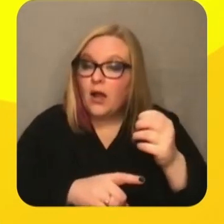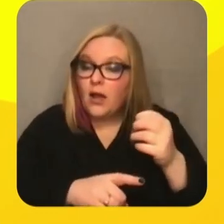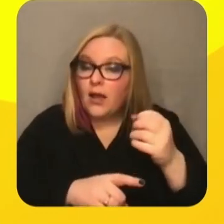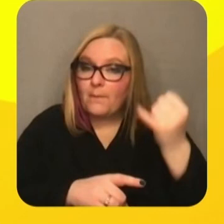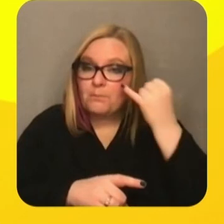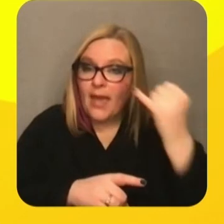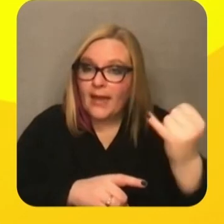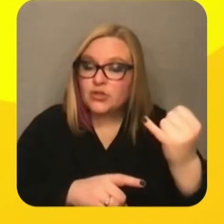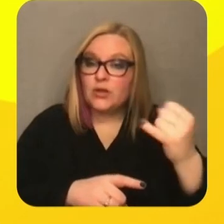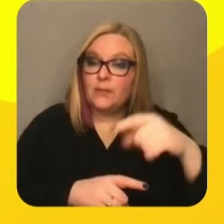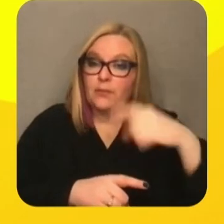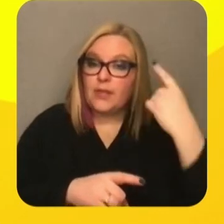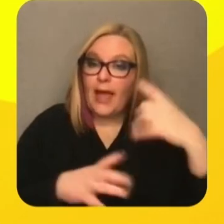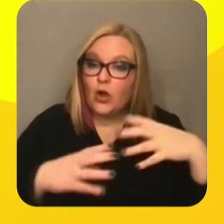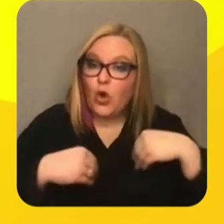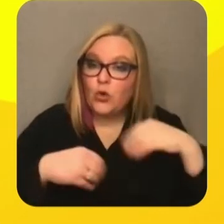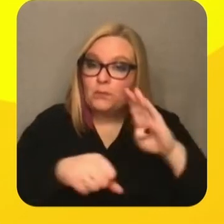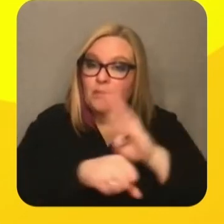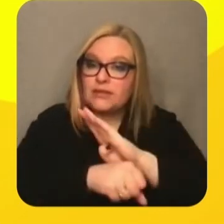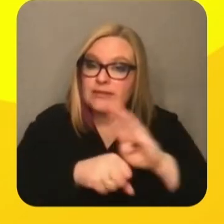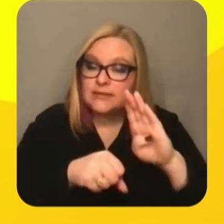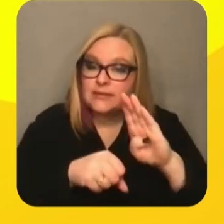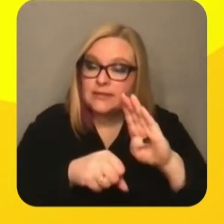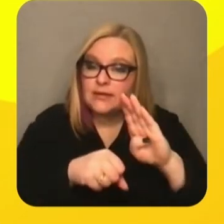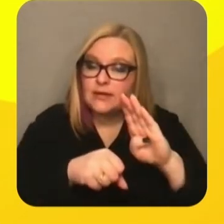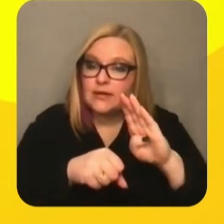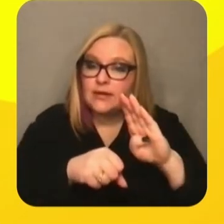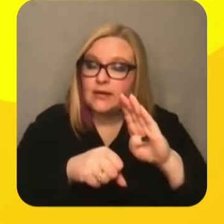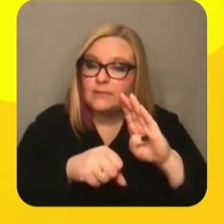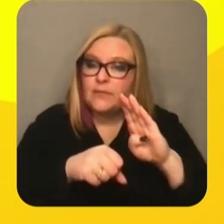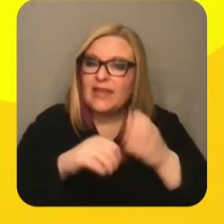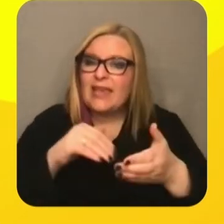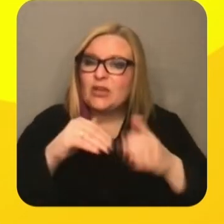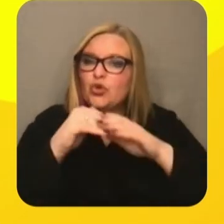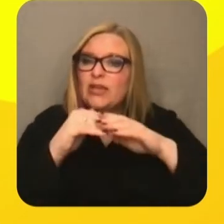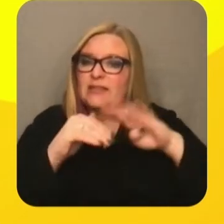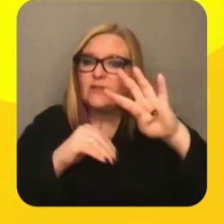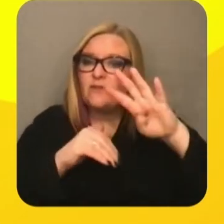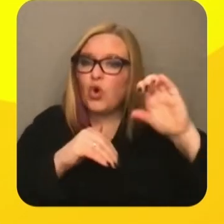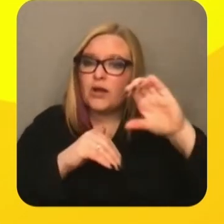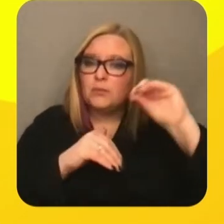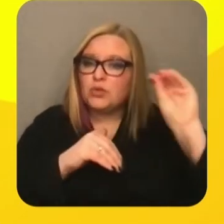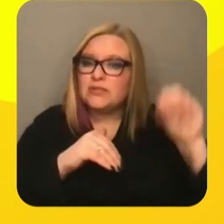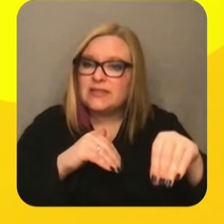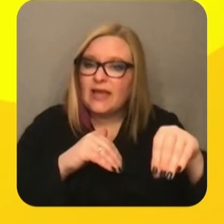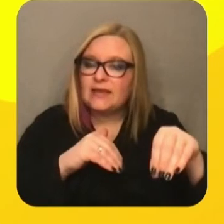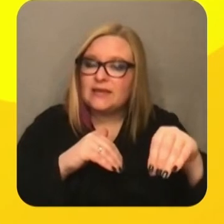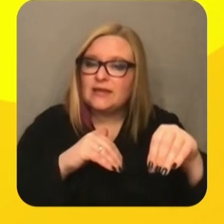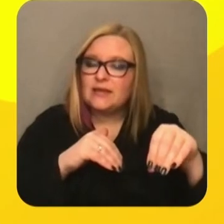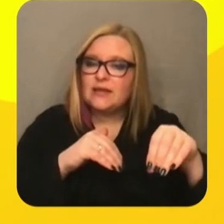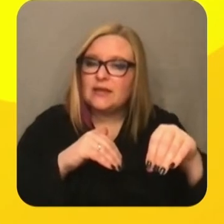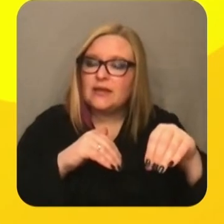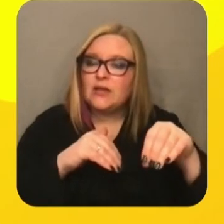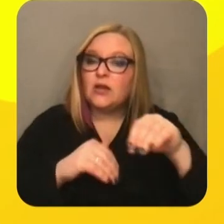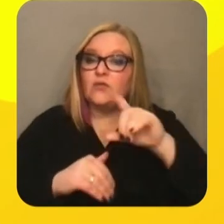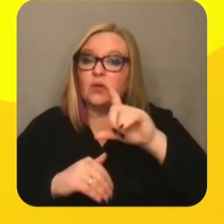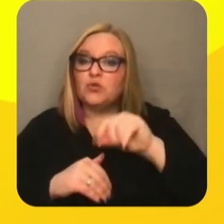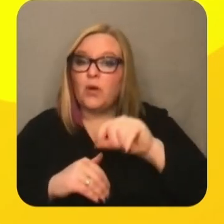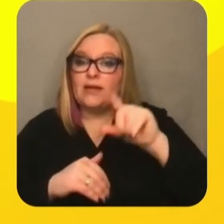the searches for this keyword were up 400% for the full year of 2020 versus 2019.